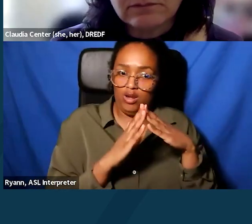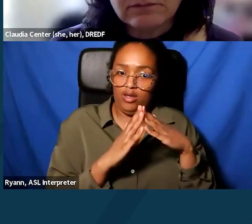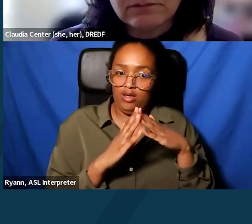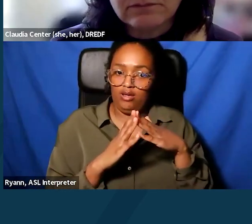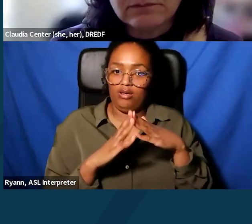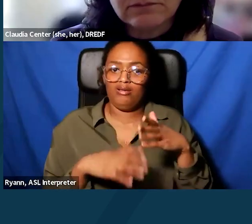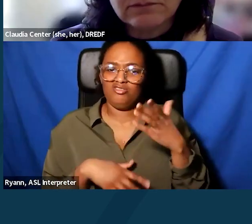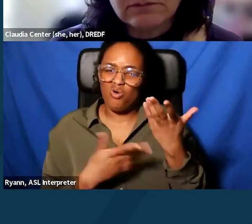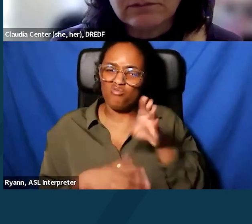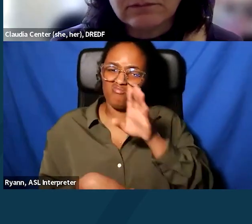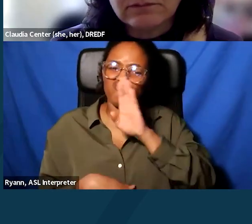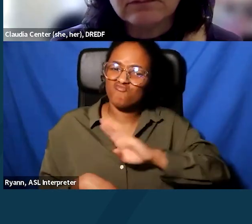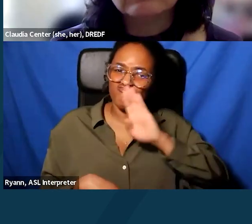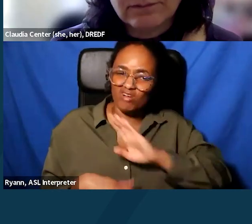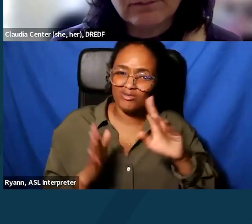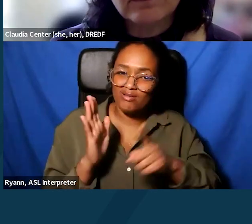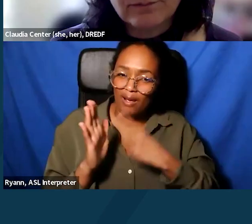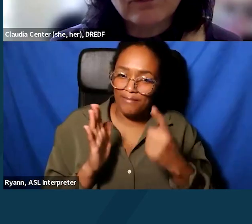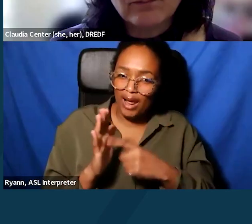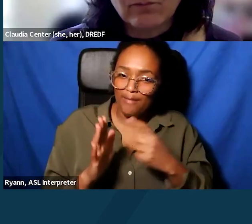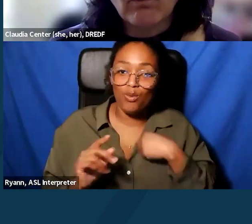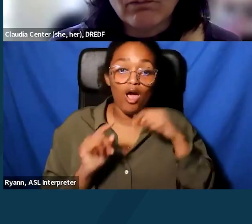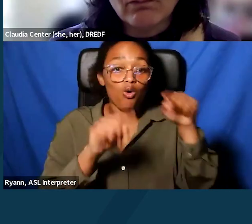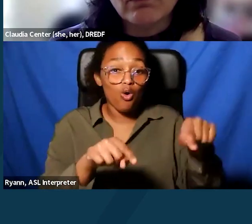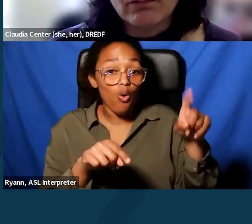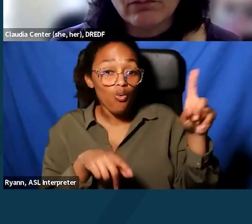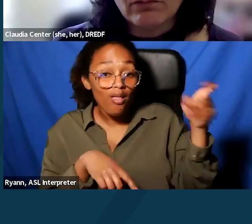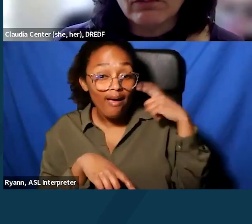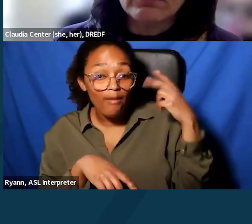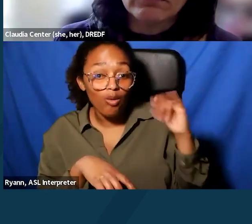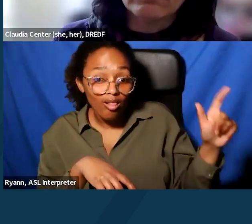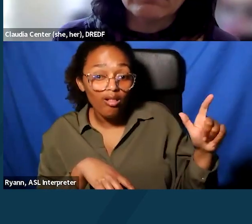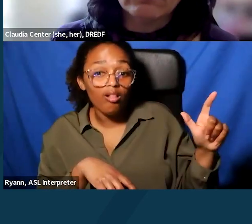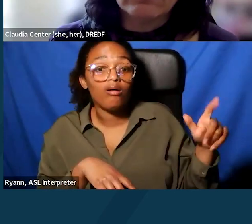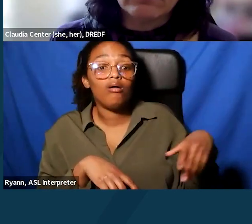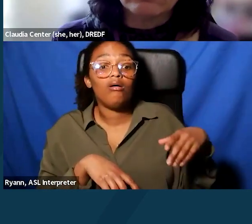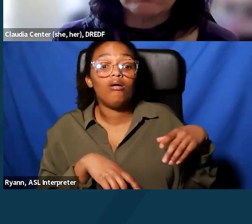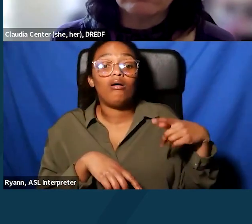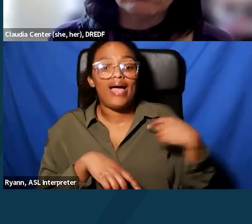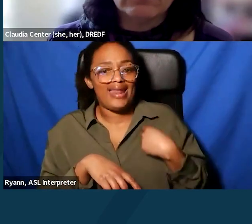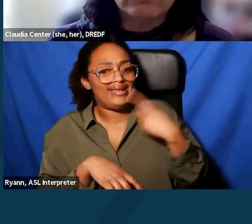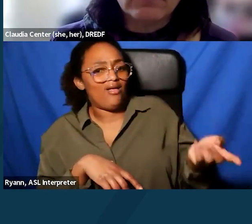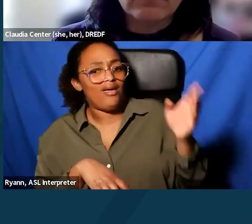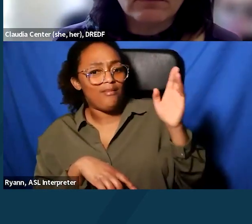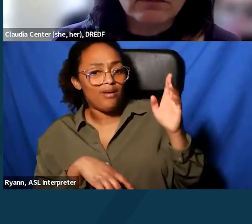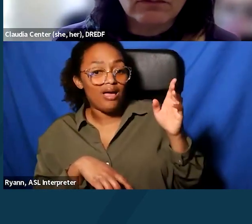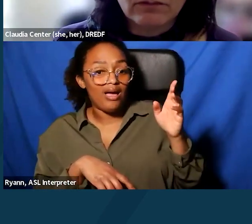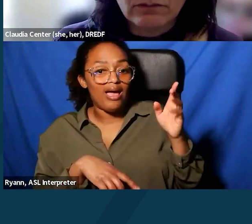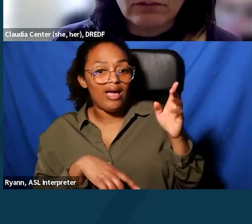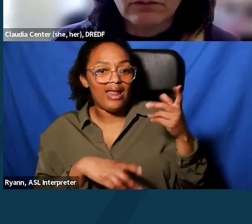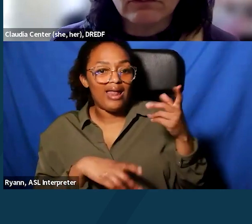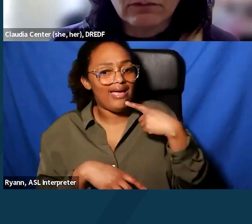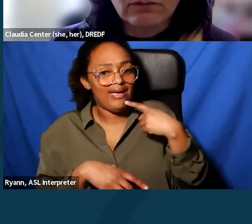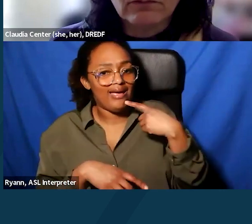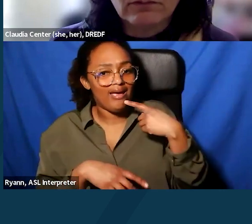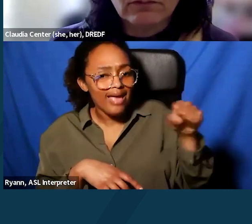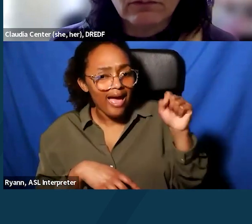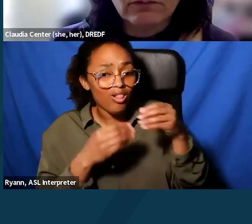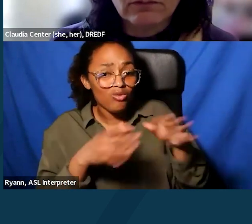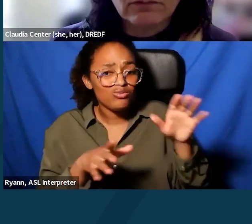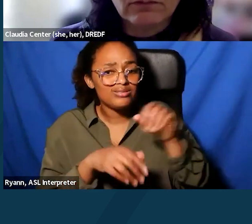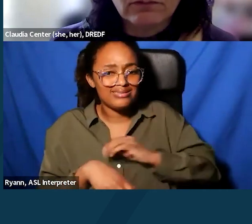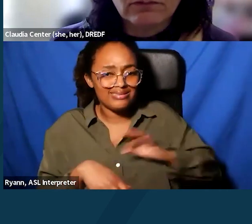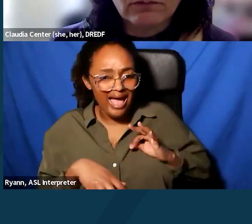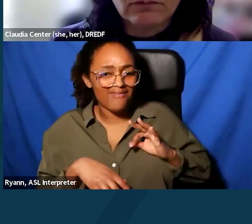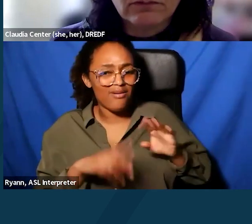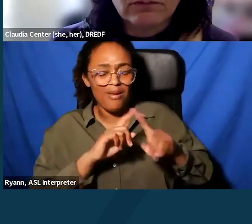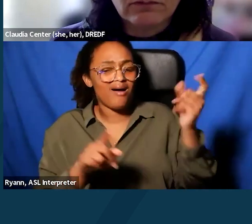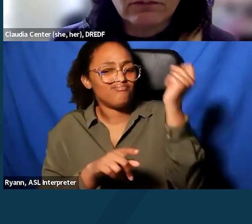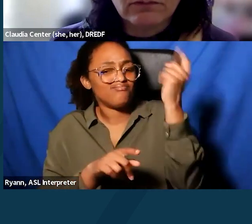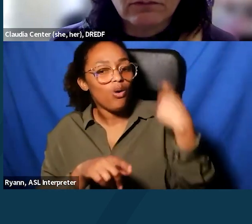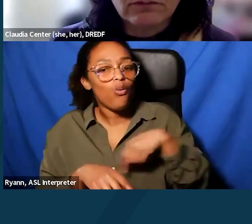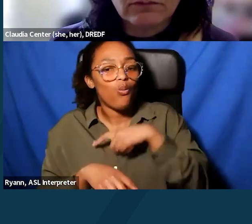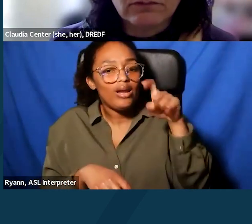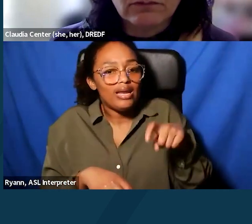Because it's the bias of those institution family members who really invade those groups of people.